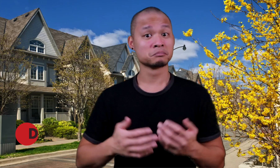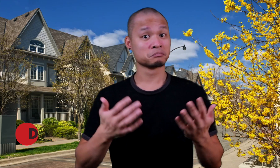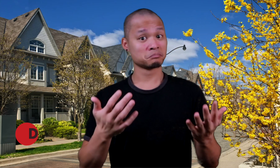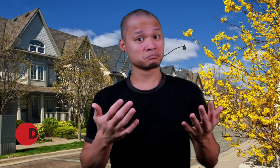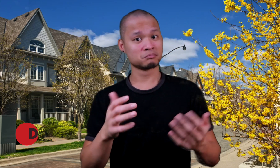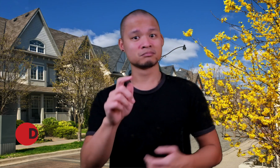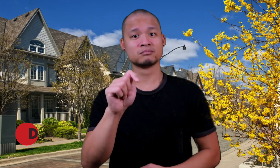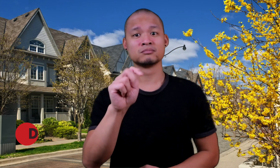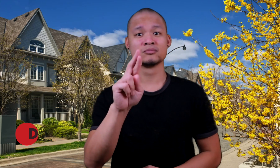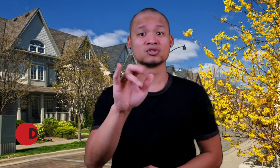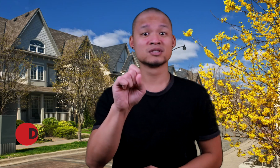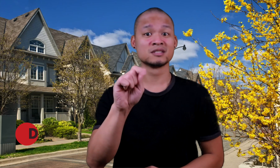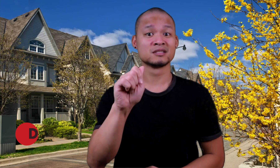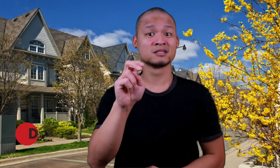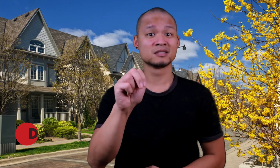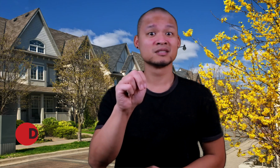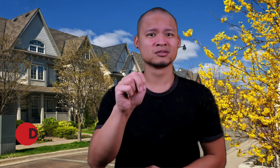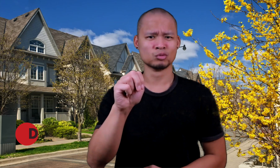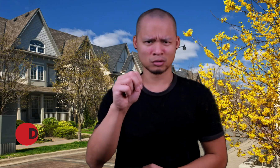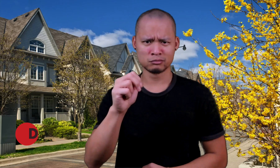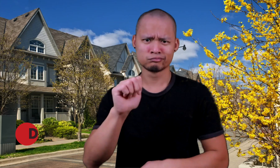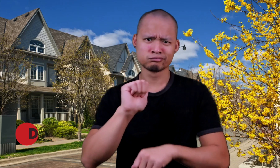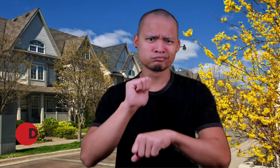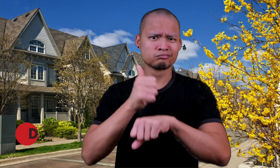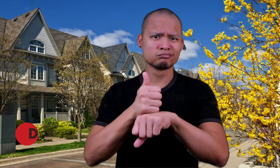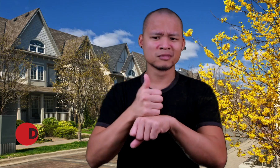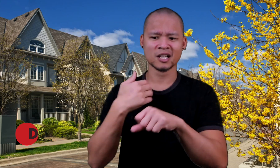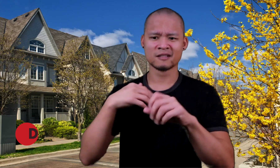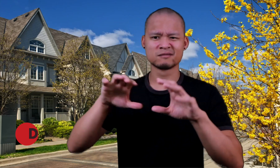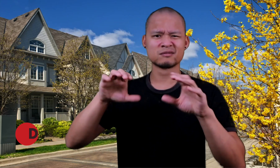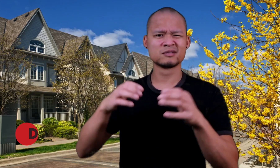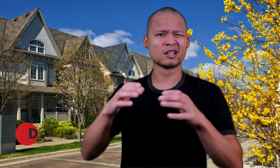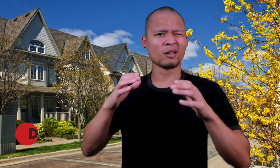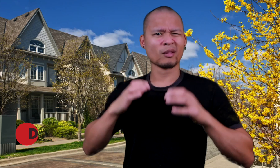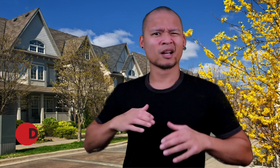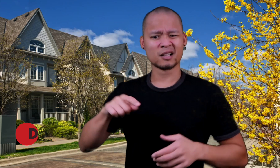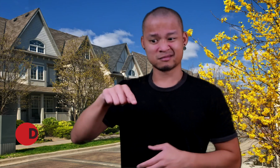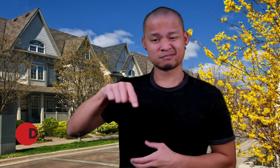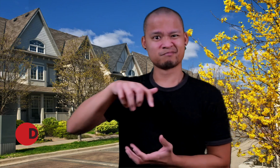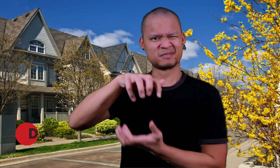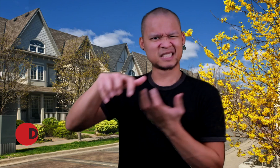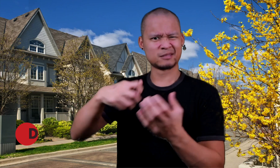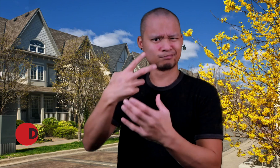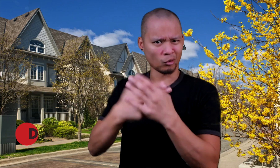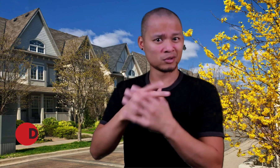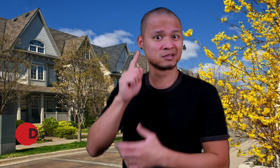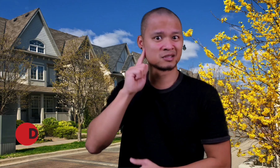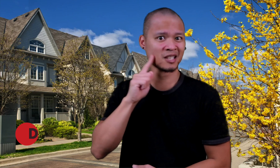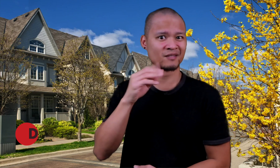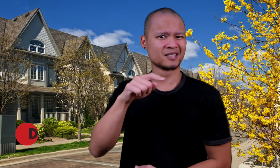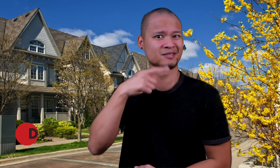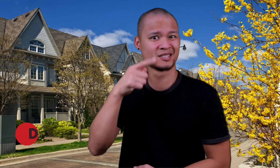[JORDAN]: Tristan has built a clientele of both Deaf and hearing clients and is now confident enough to advance